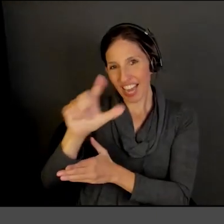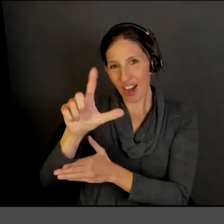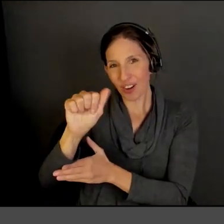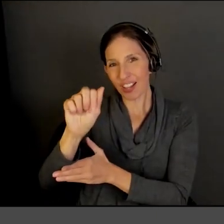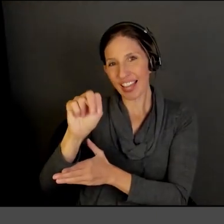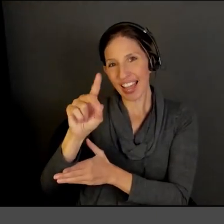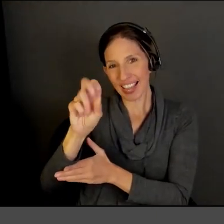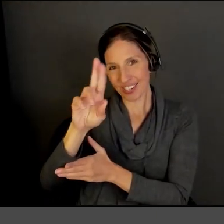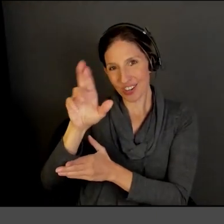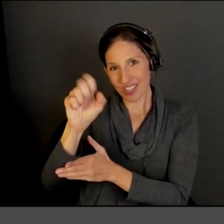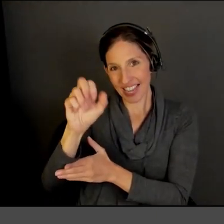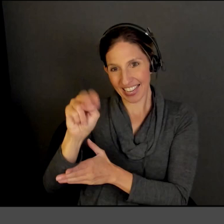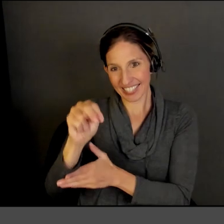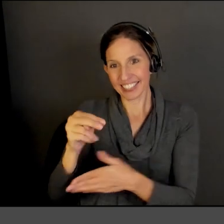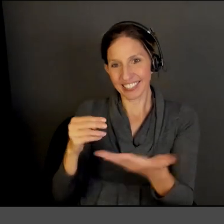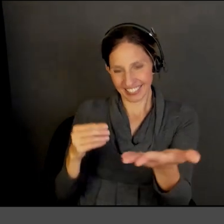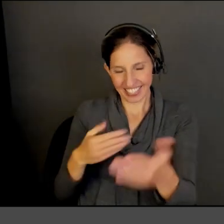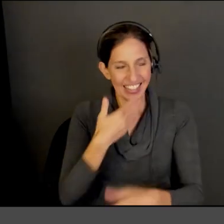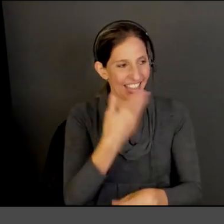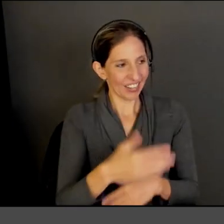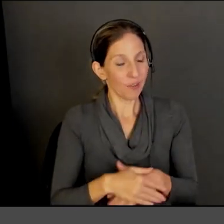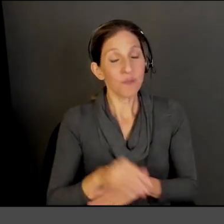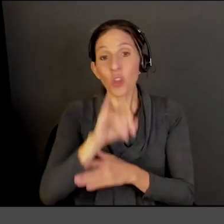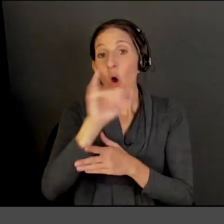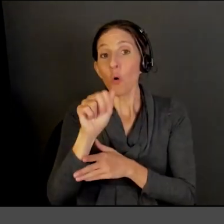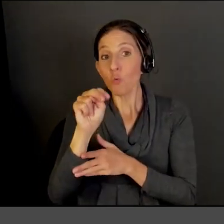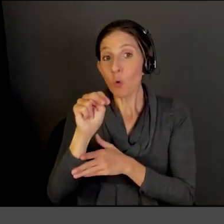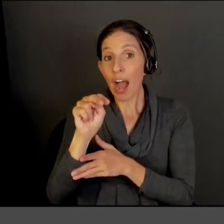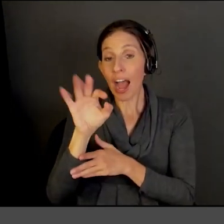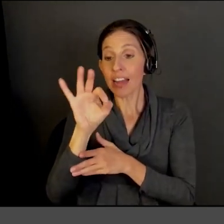FELIPE HERRERA IS A VISIONARY POET, PERFORMER,